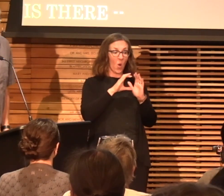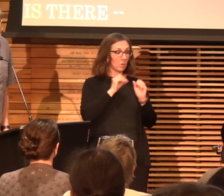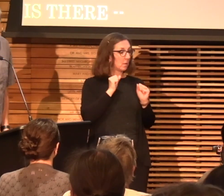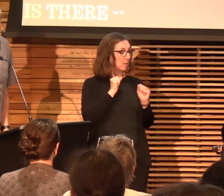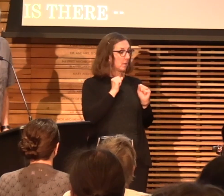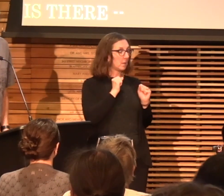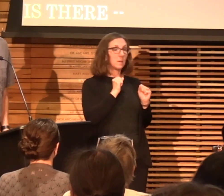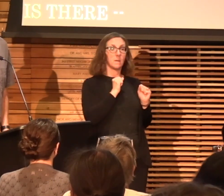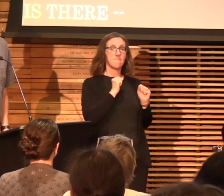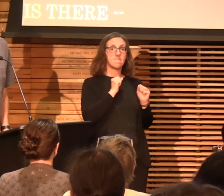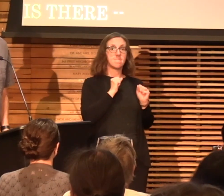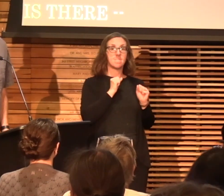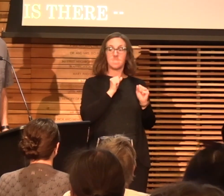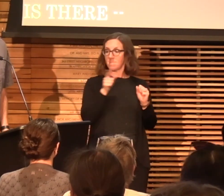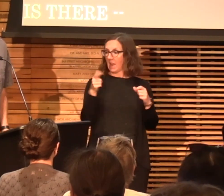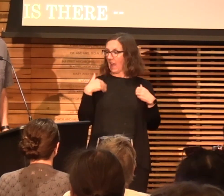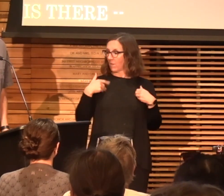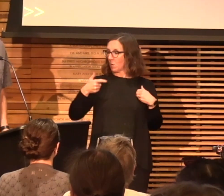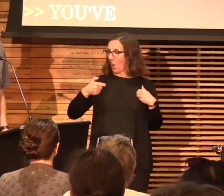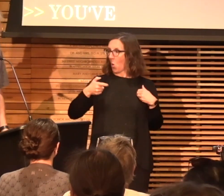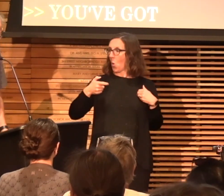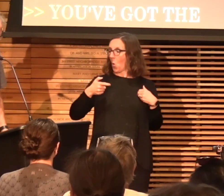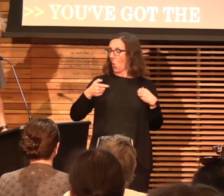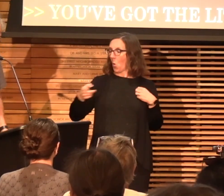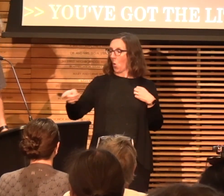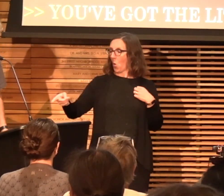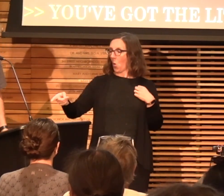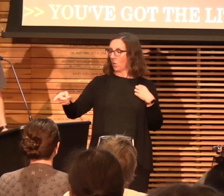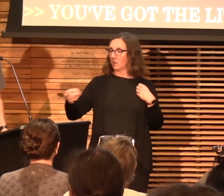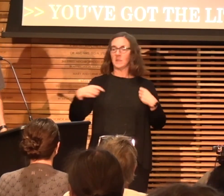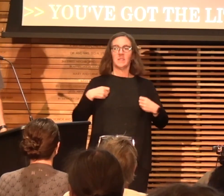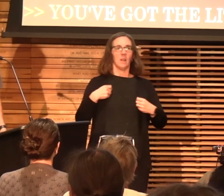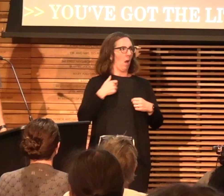[Staff Member] It has a little remote, but it's... Am I supposed to press something?